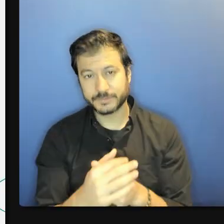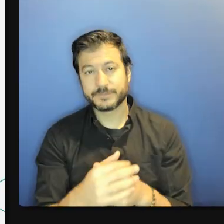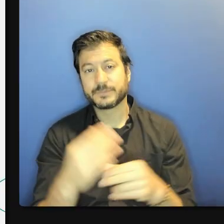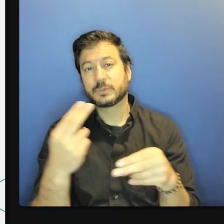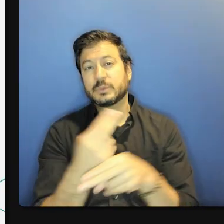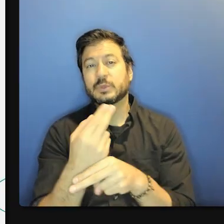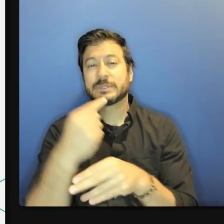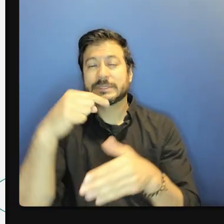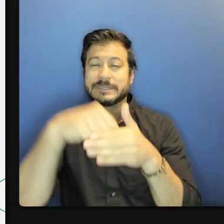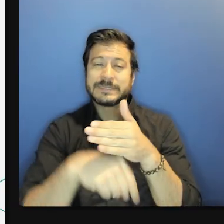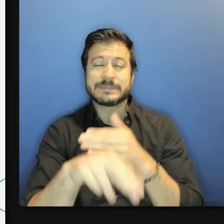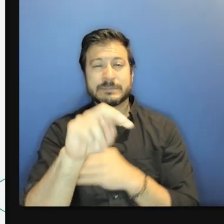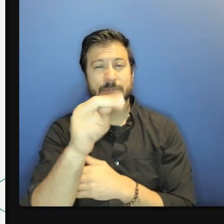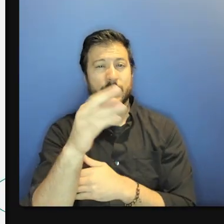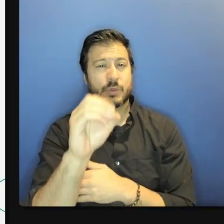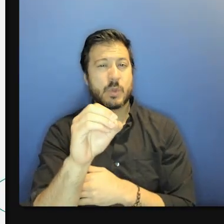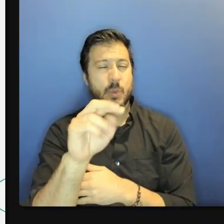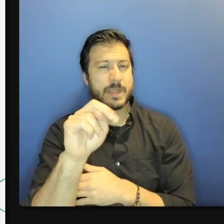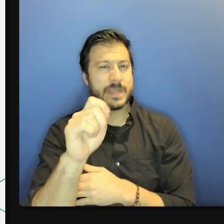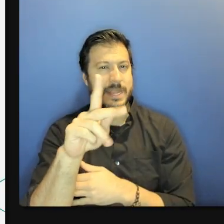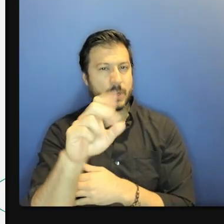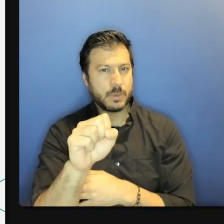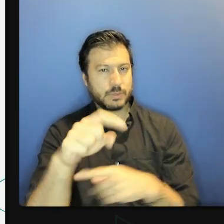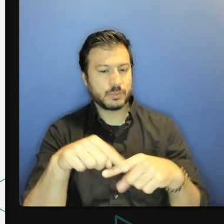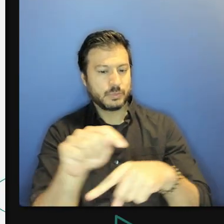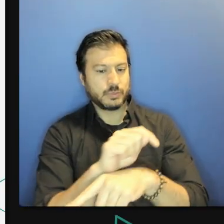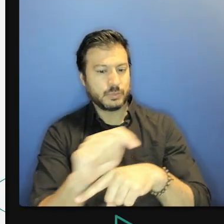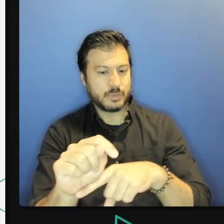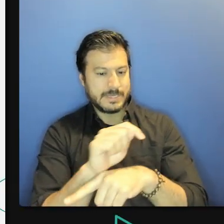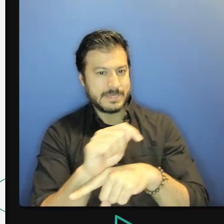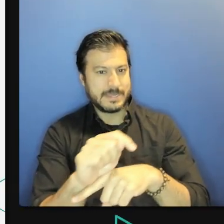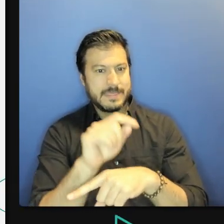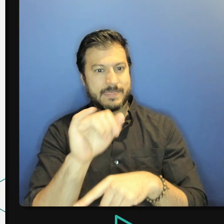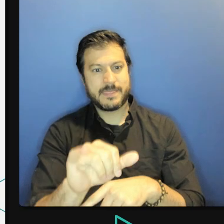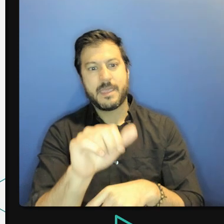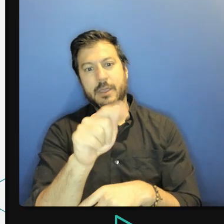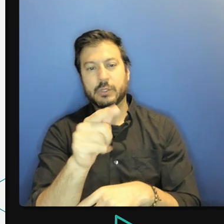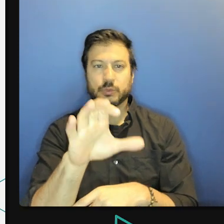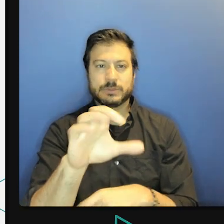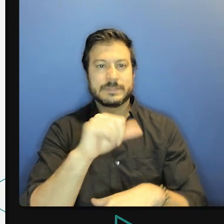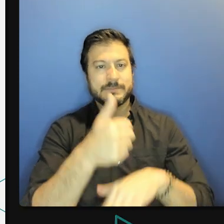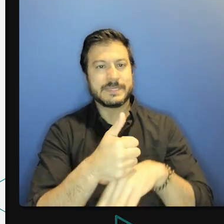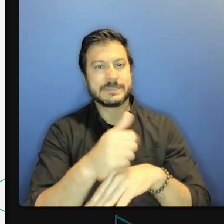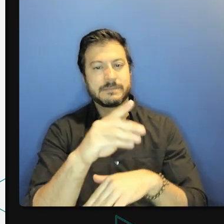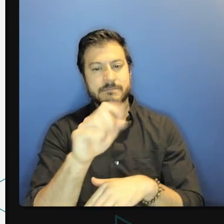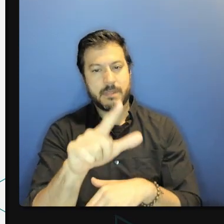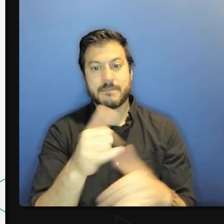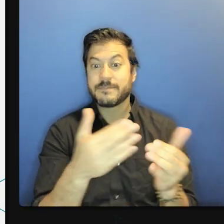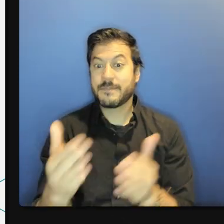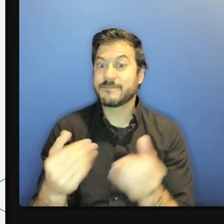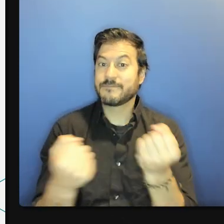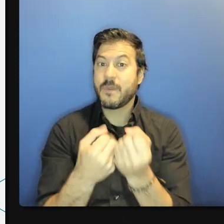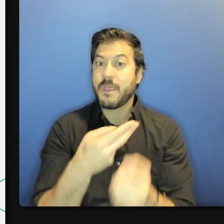First, we use deep neural networks to train the acoustic-based model. Next, we support high quality waveform generation,